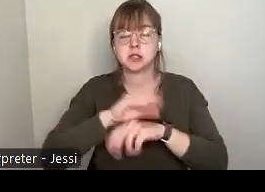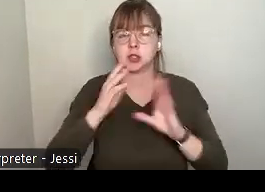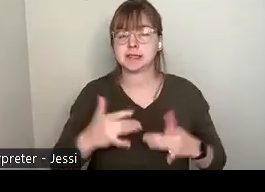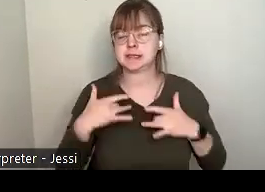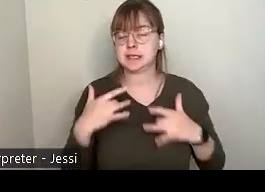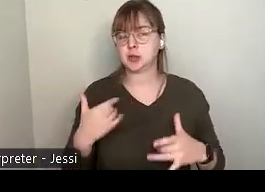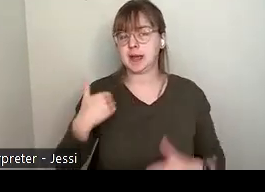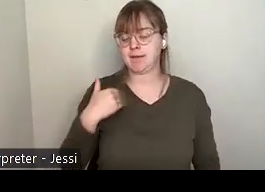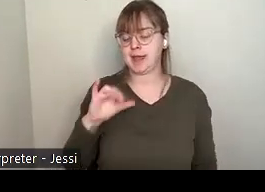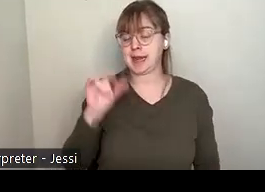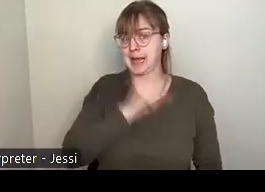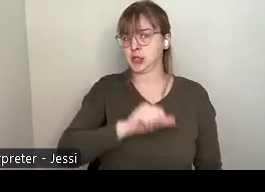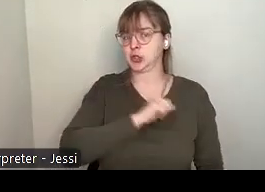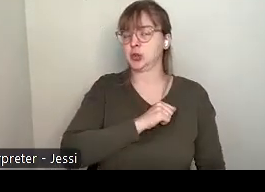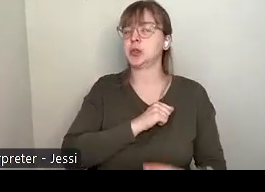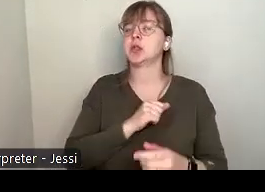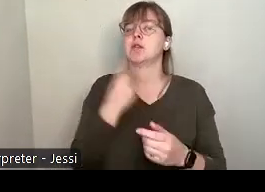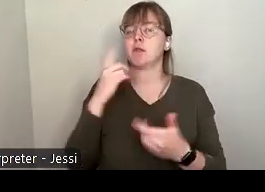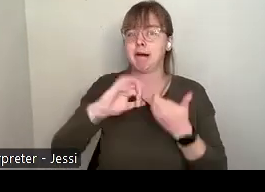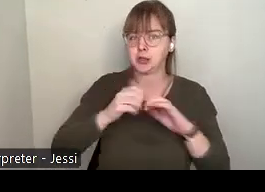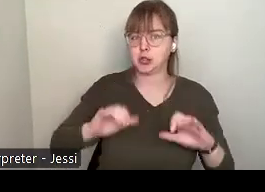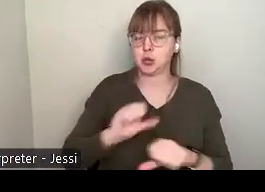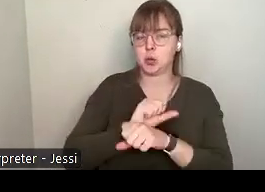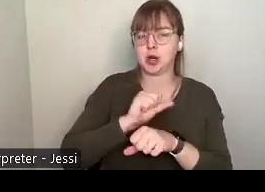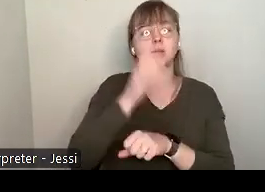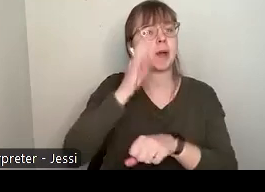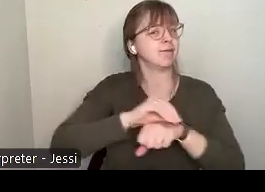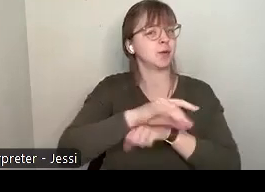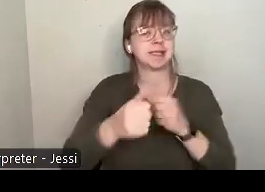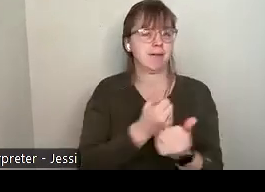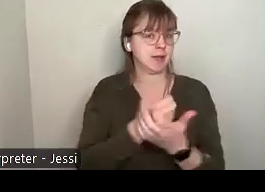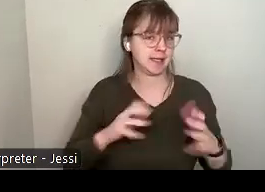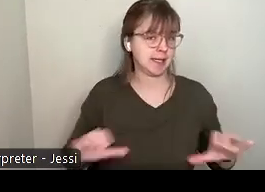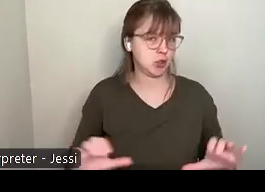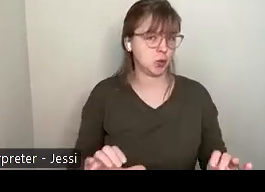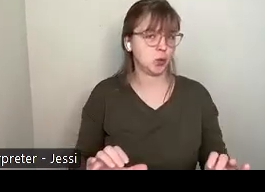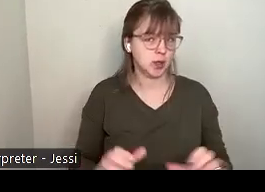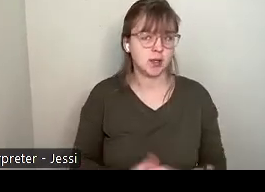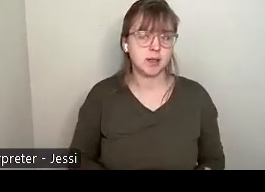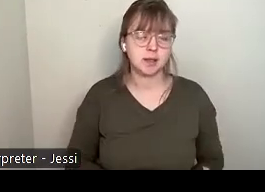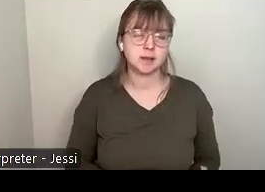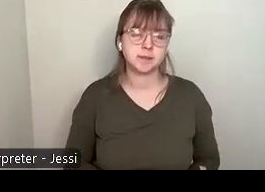all of the specific activities that they engage in or what it is um that they do in